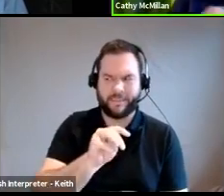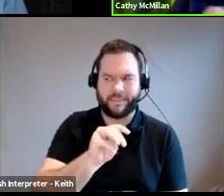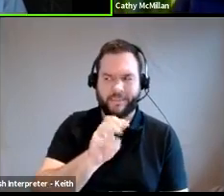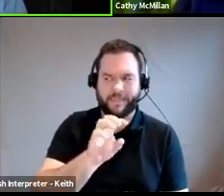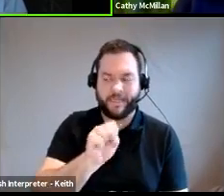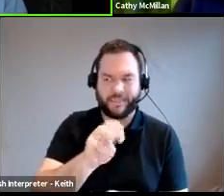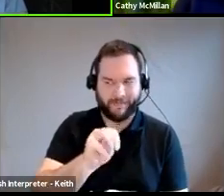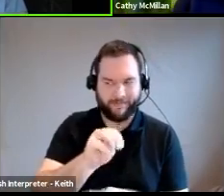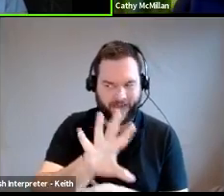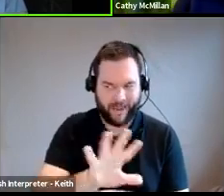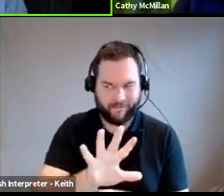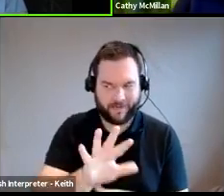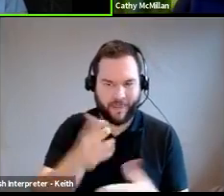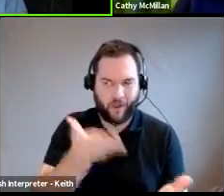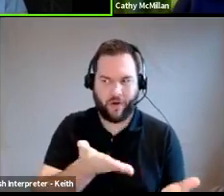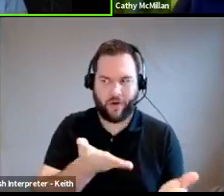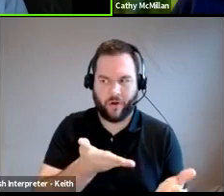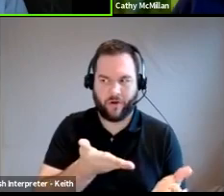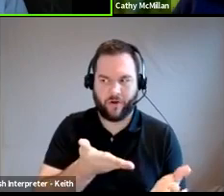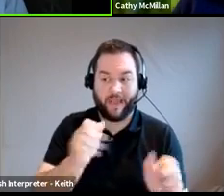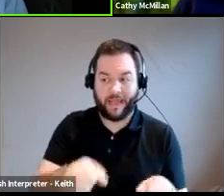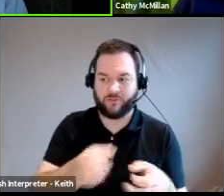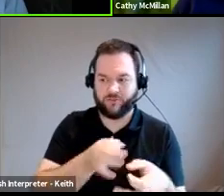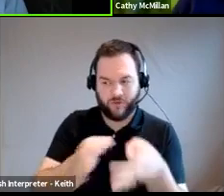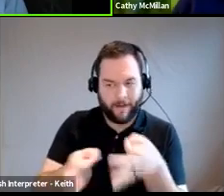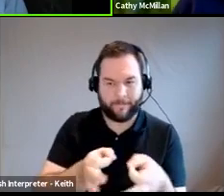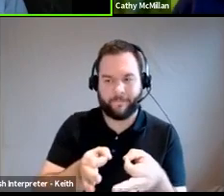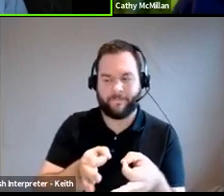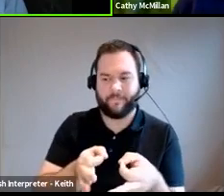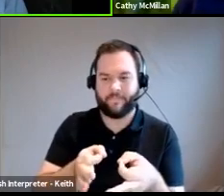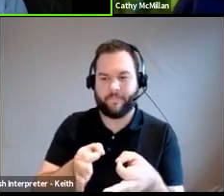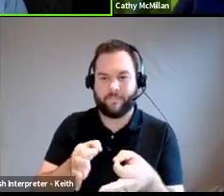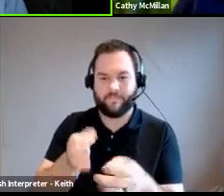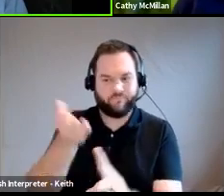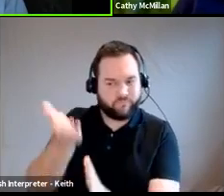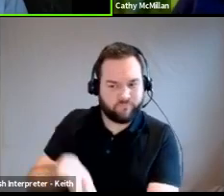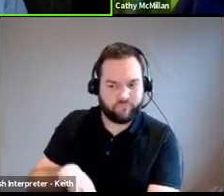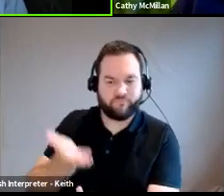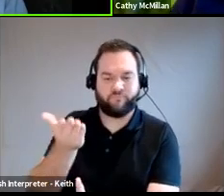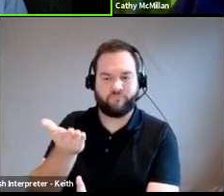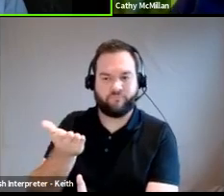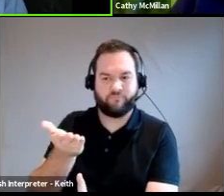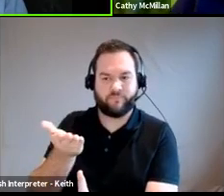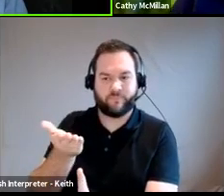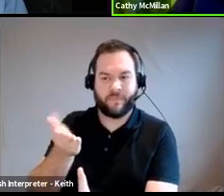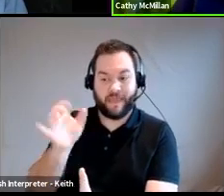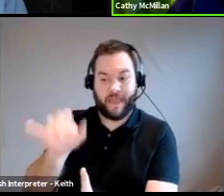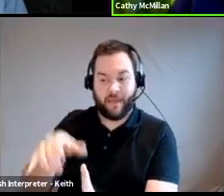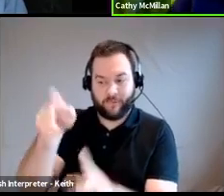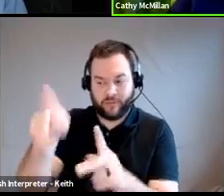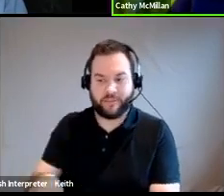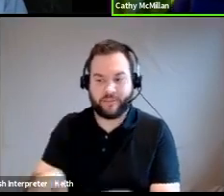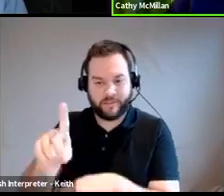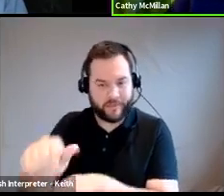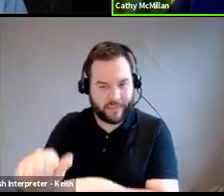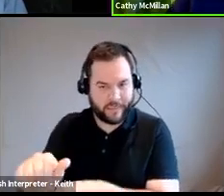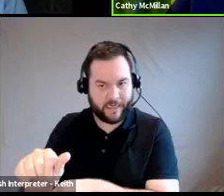enced in the dSM in the dSM five. as a term is a term that can be used to do a term that can be used to describe the. nature nature, in which nature, in which this policy